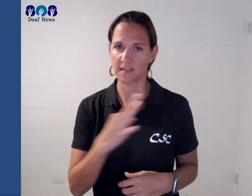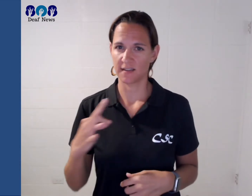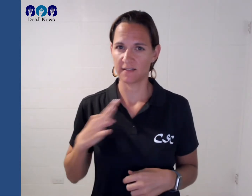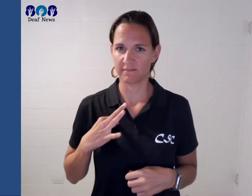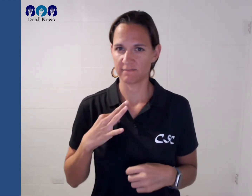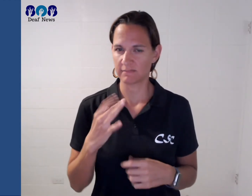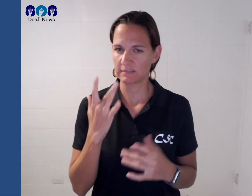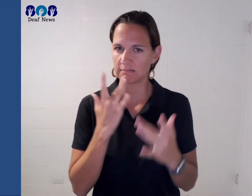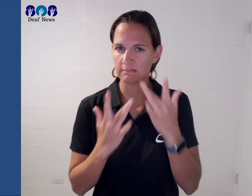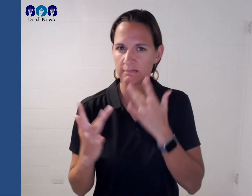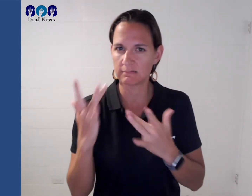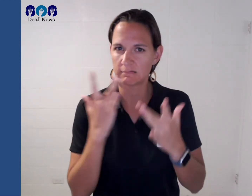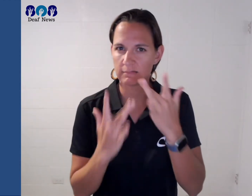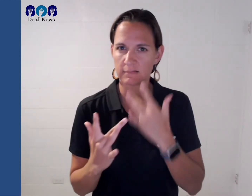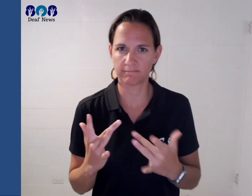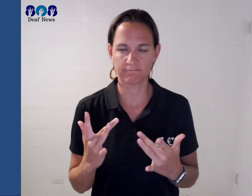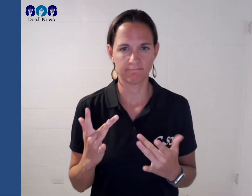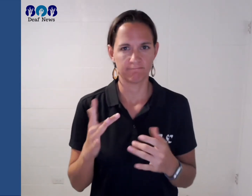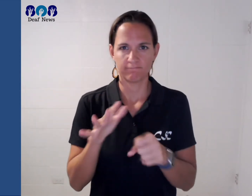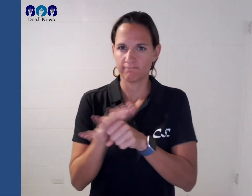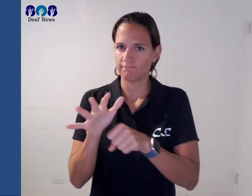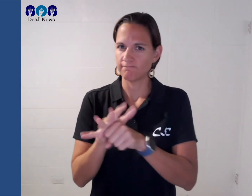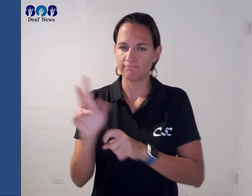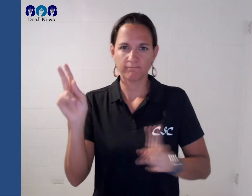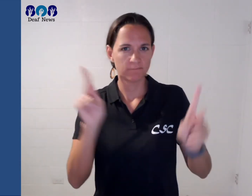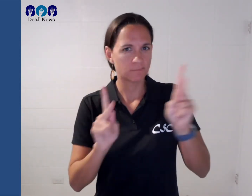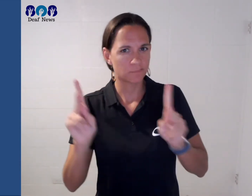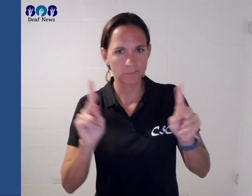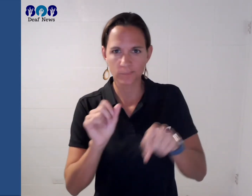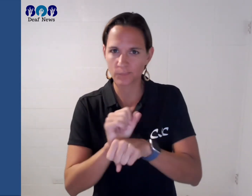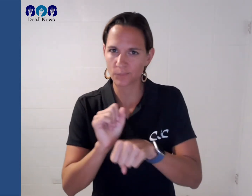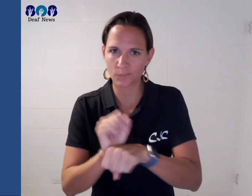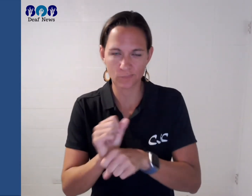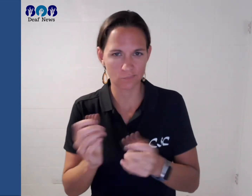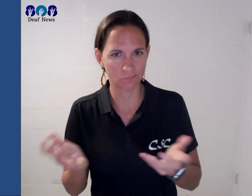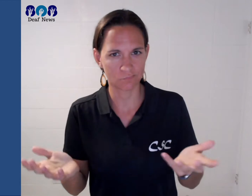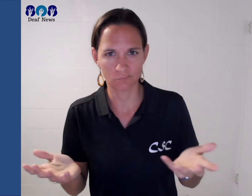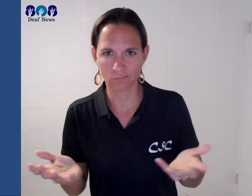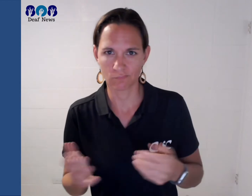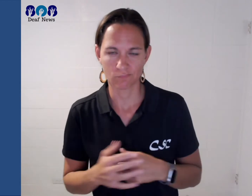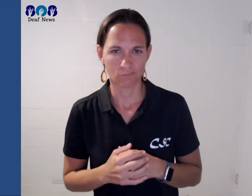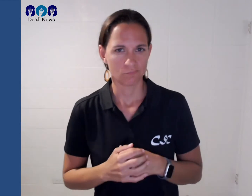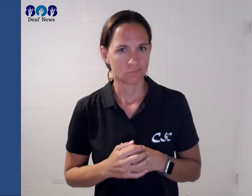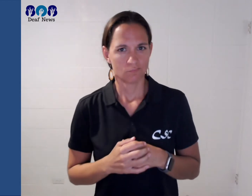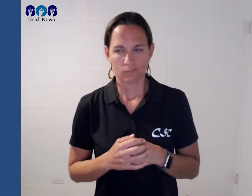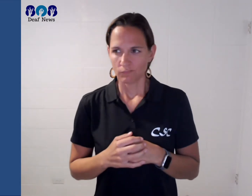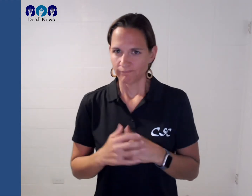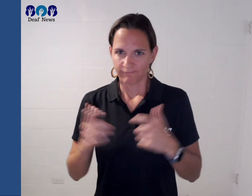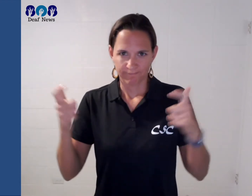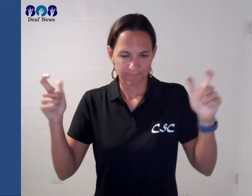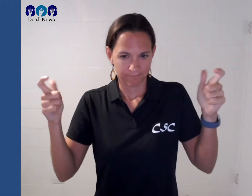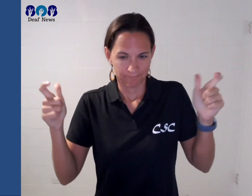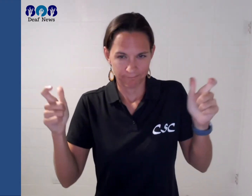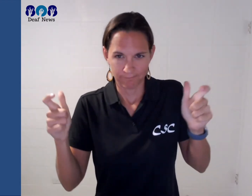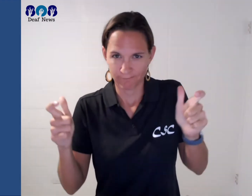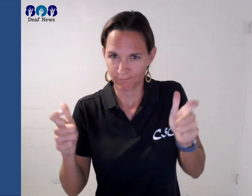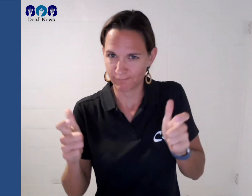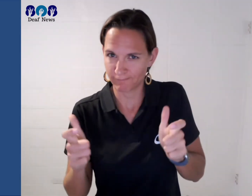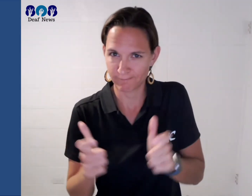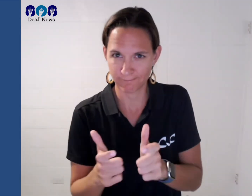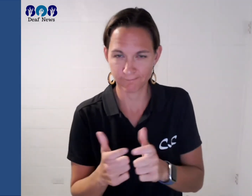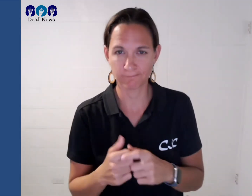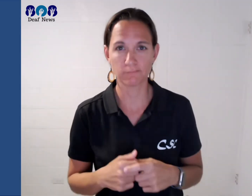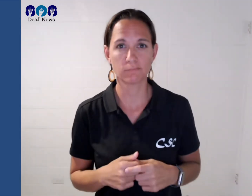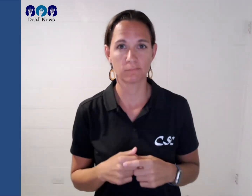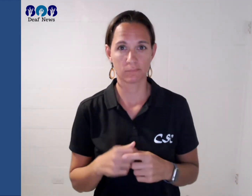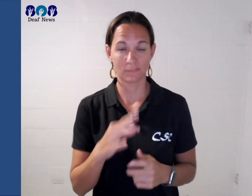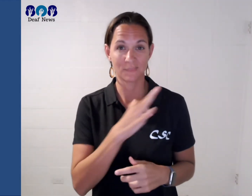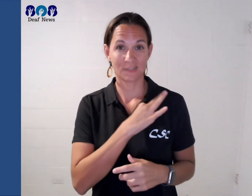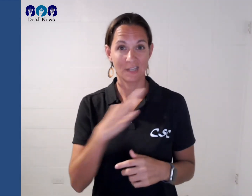right now is staff shortages. There are not enough people that are able to go to work. The work force